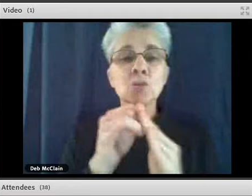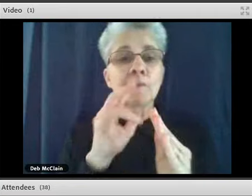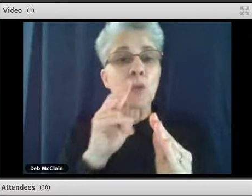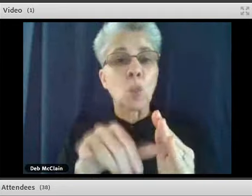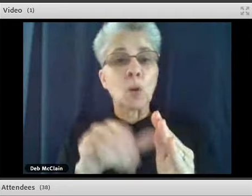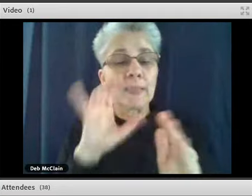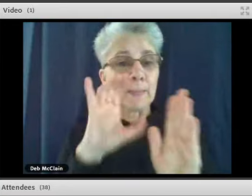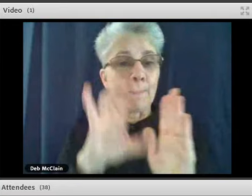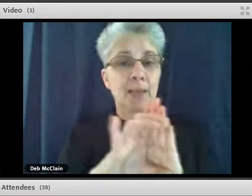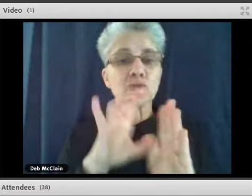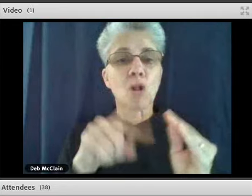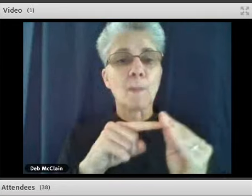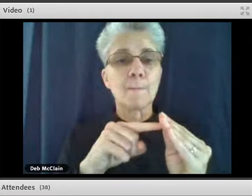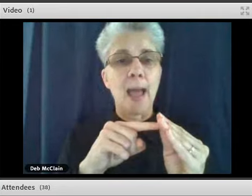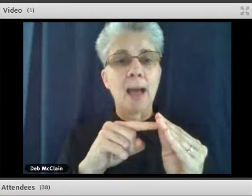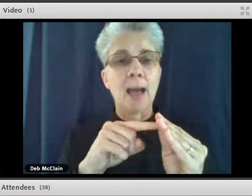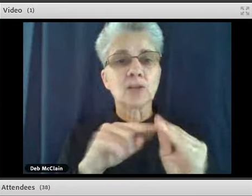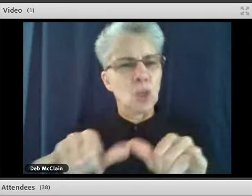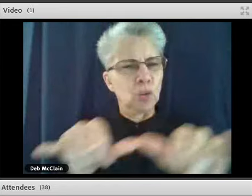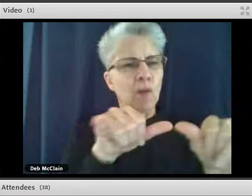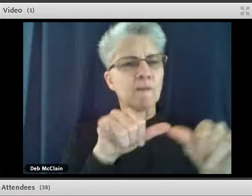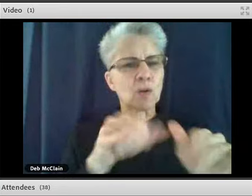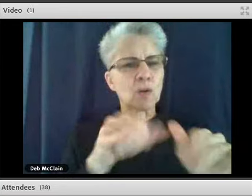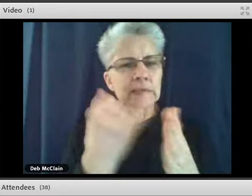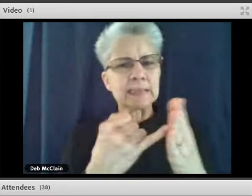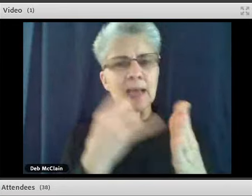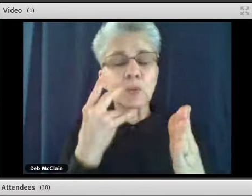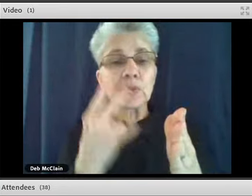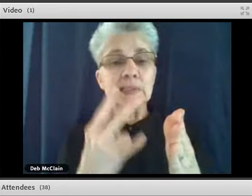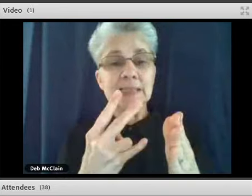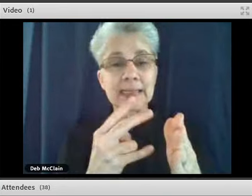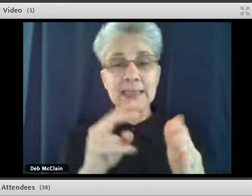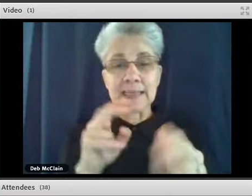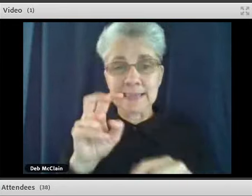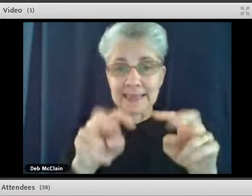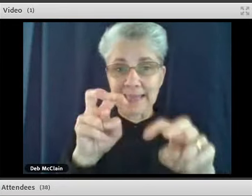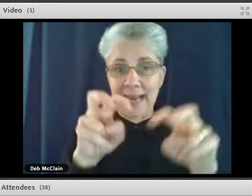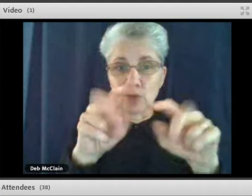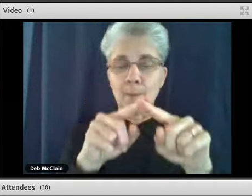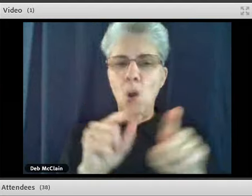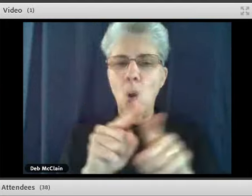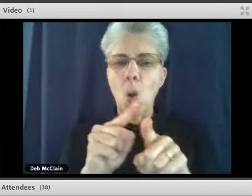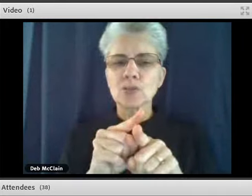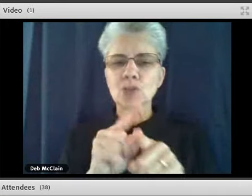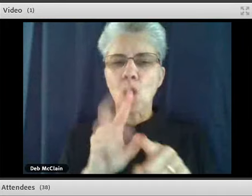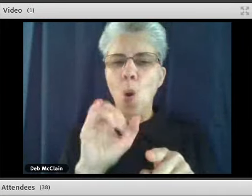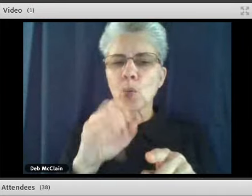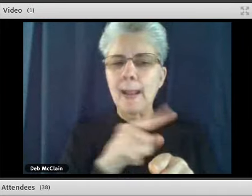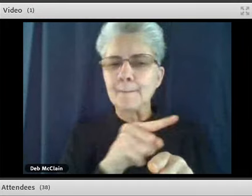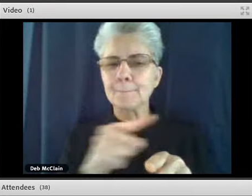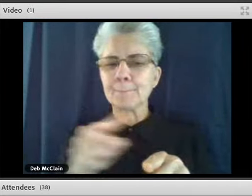I'll talk about universal design In a second -- you'll see that there's stairs, but there's also a ramp. It may be a little bit difficult to see.